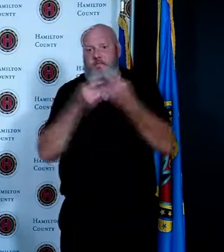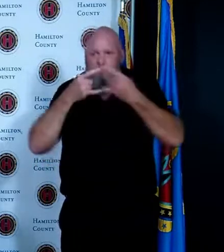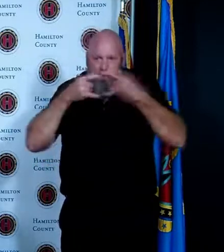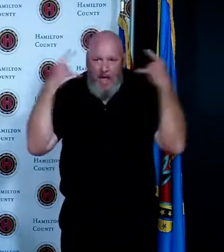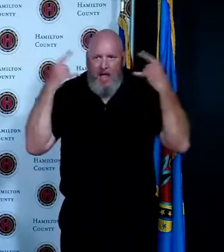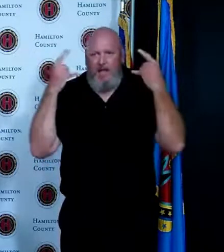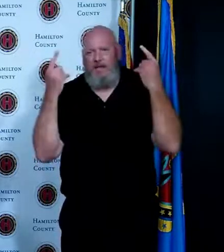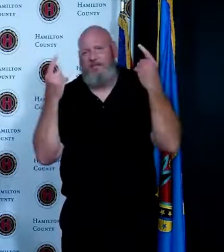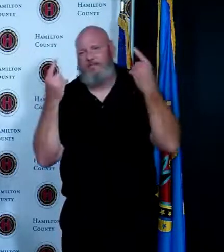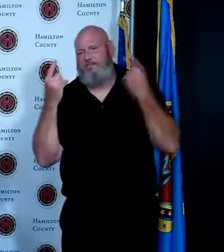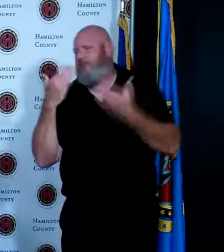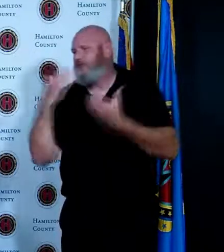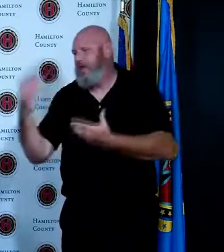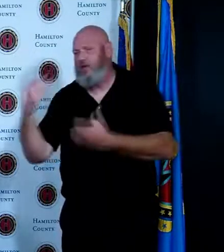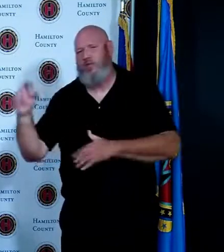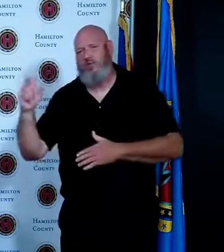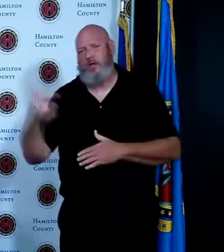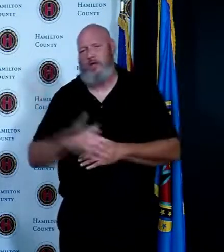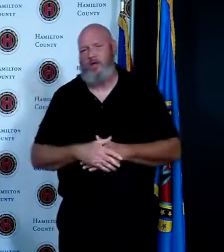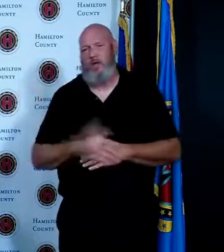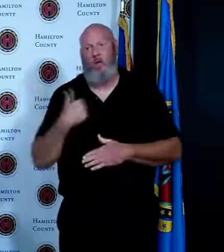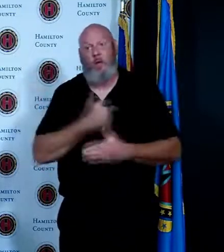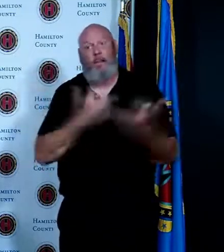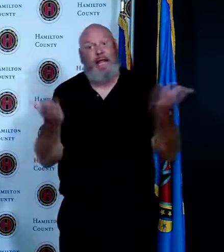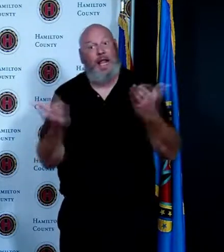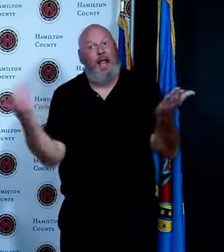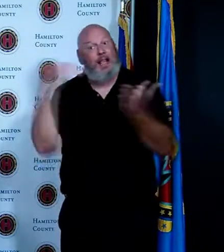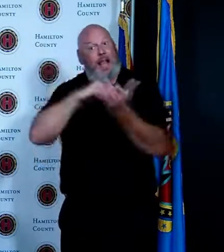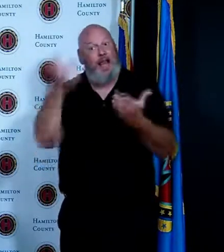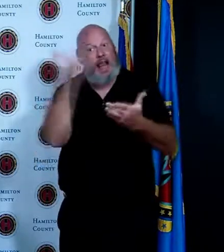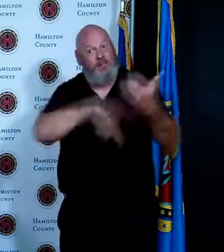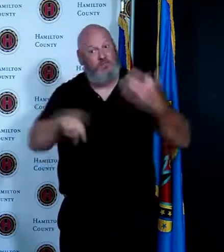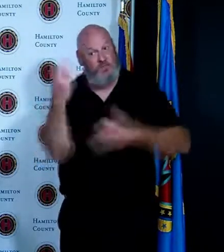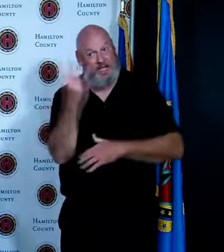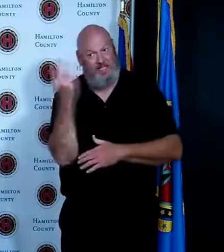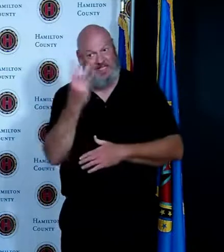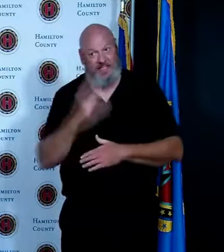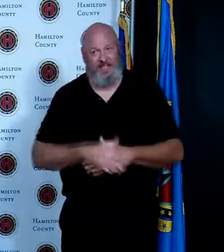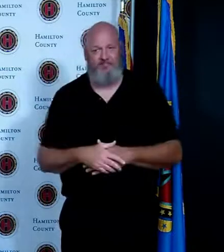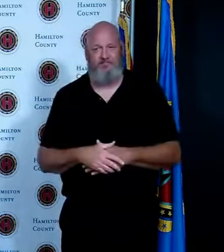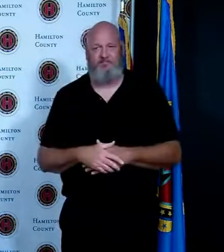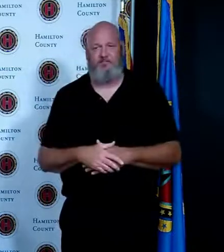week on Wednesday I just want to remind everyone and we've said it before but I